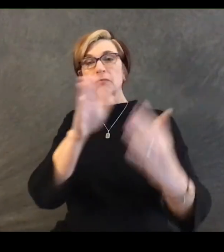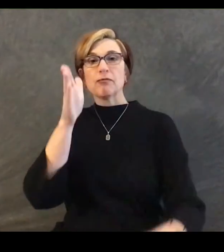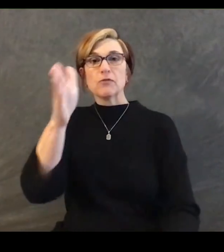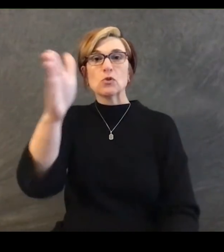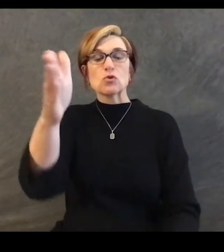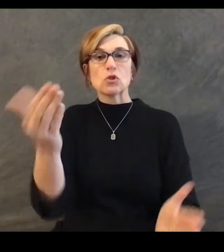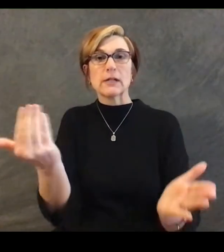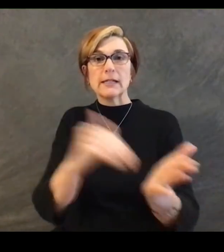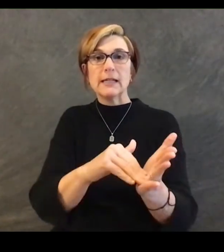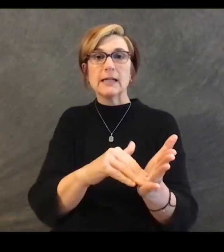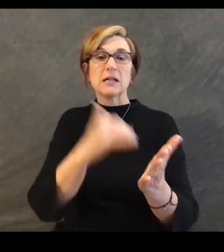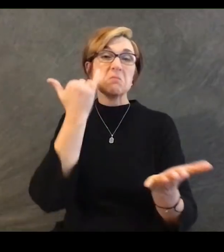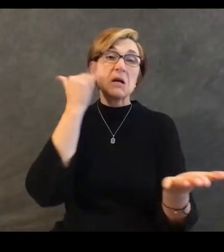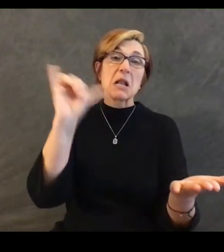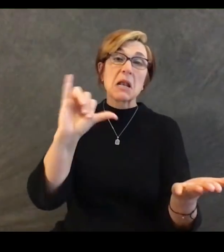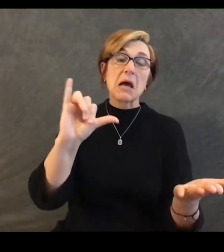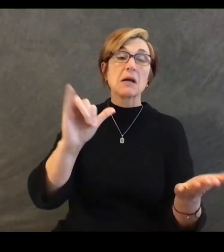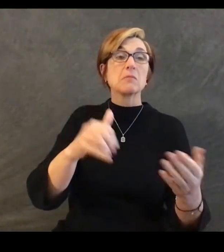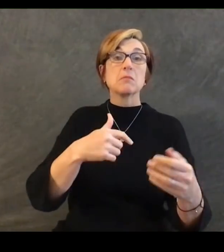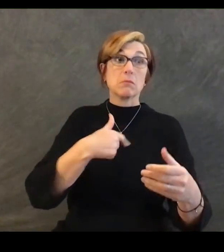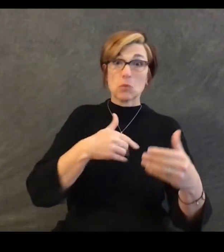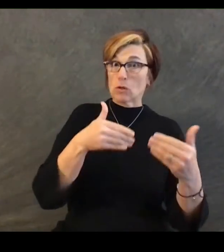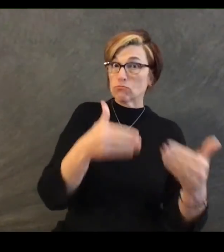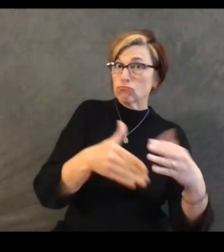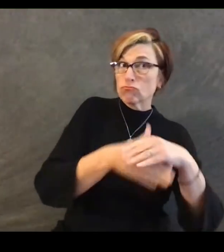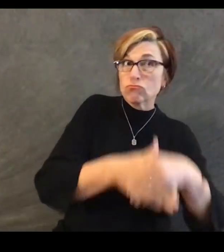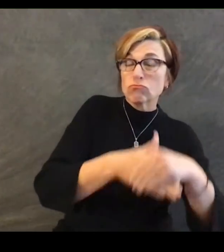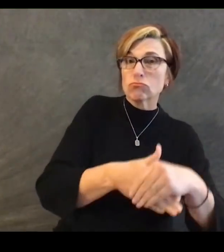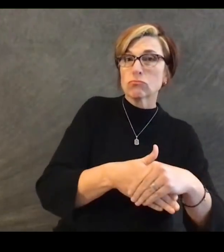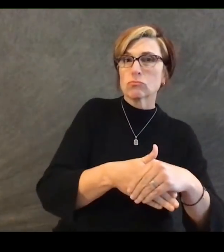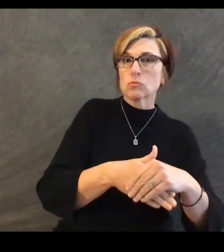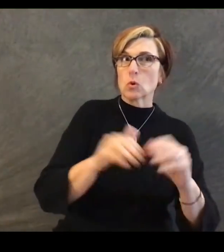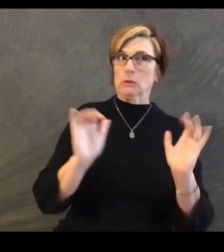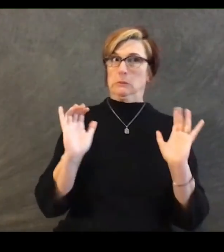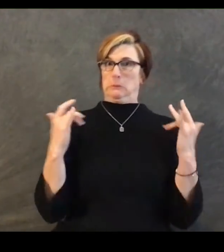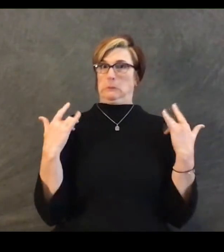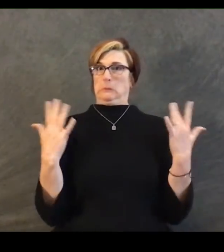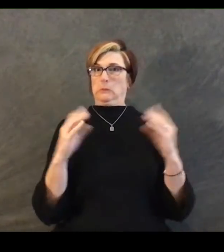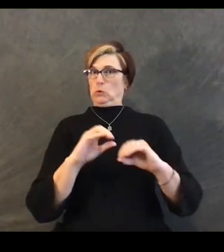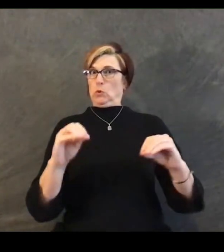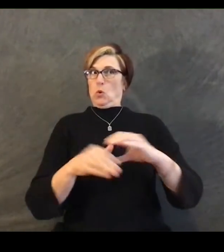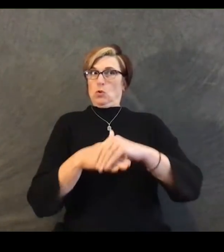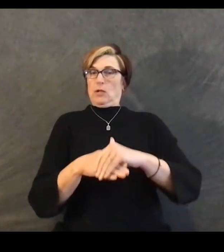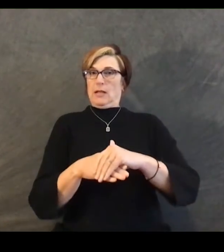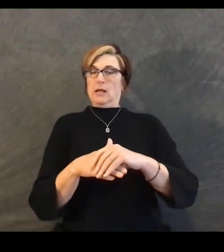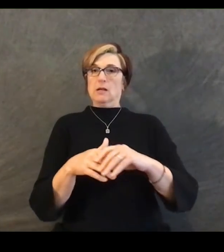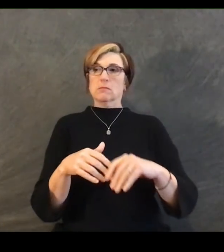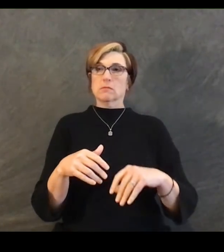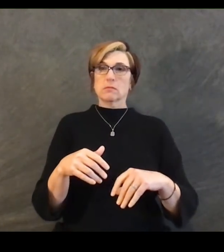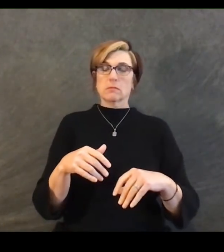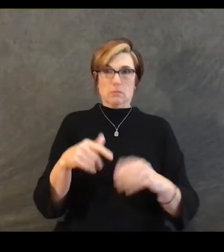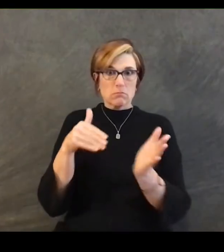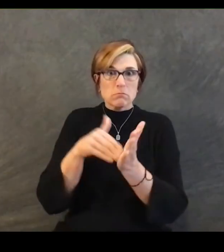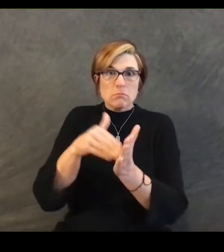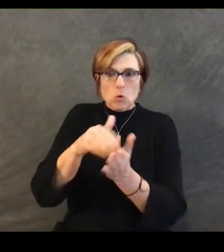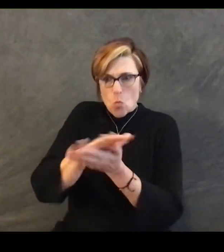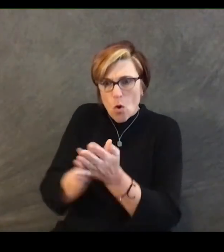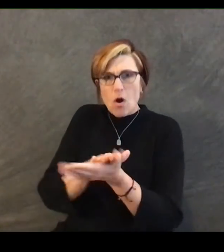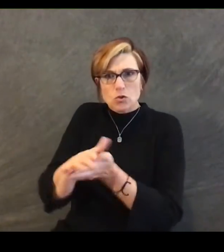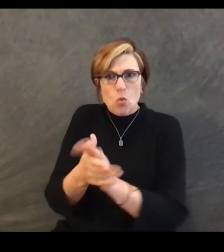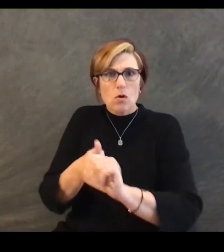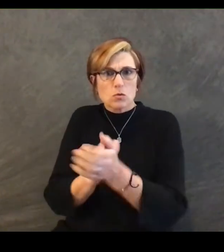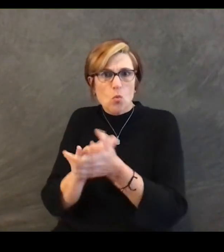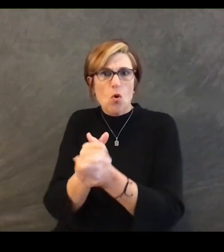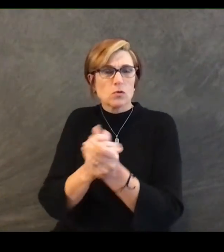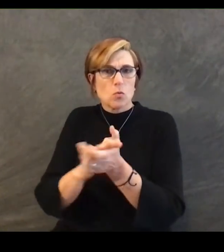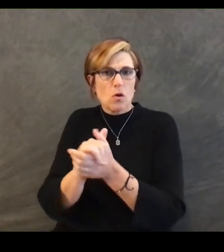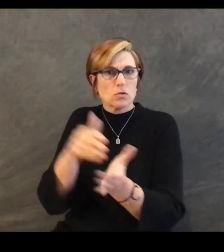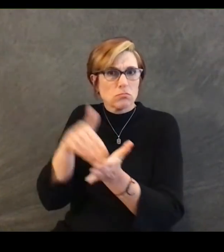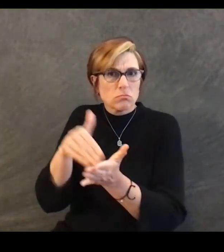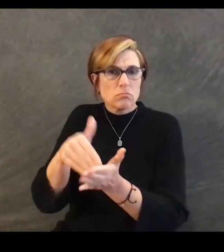hands or not shaking hands washing hands all the time staying a little apart 15